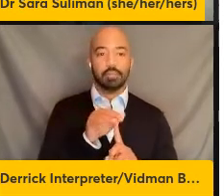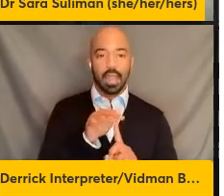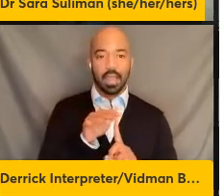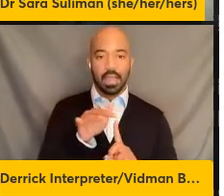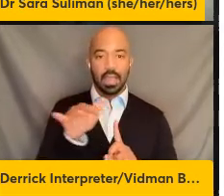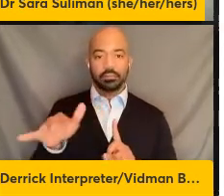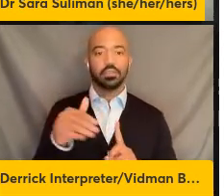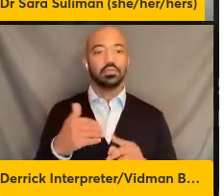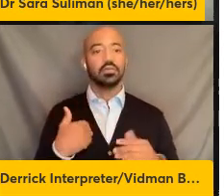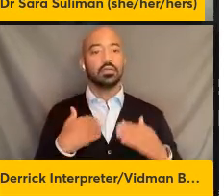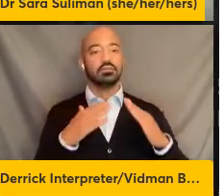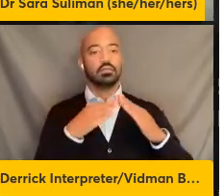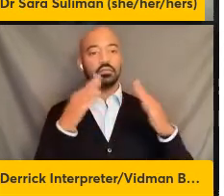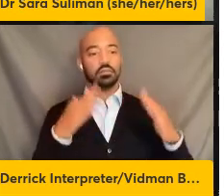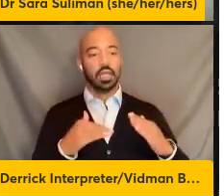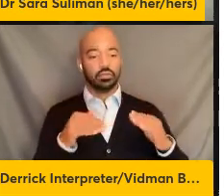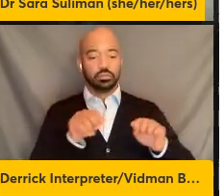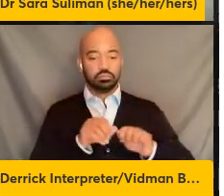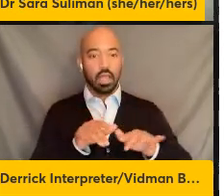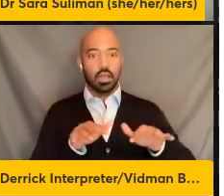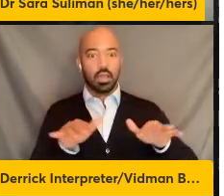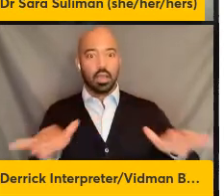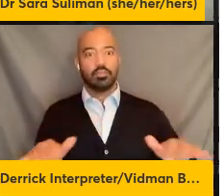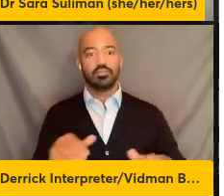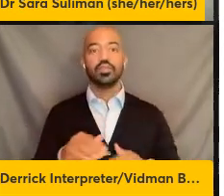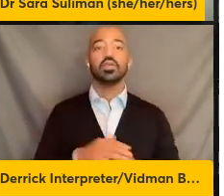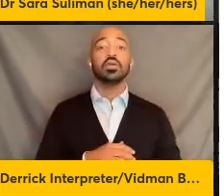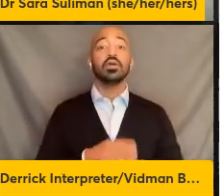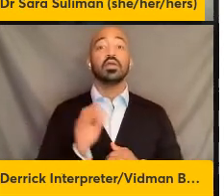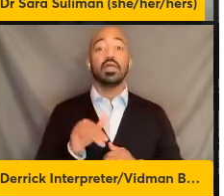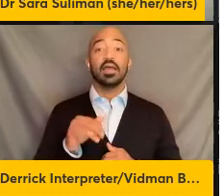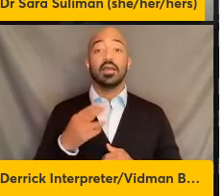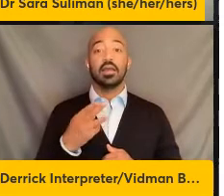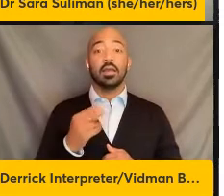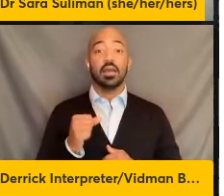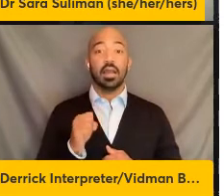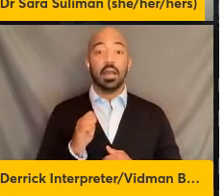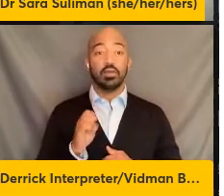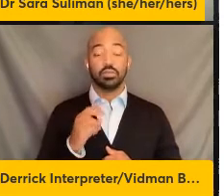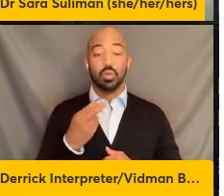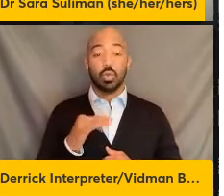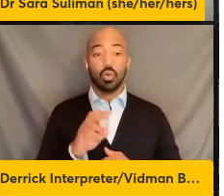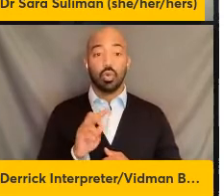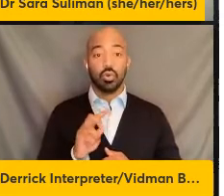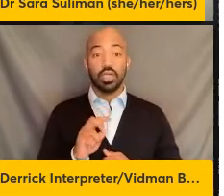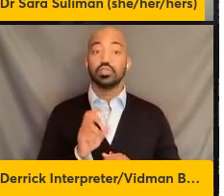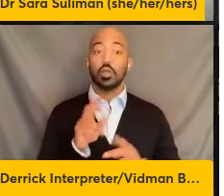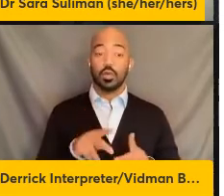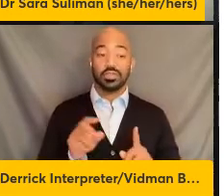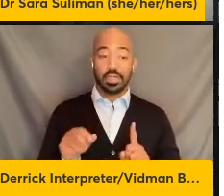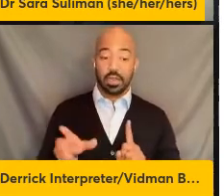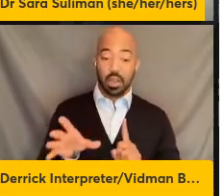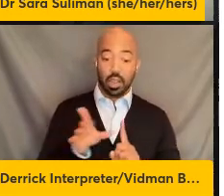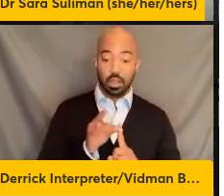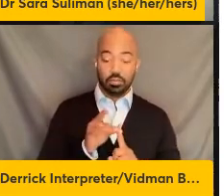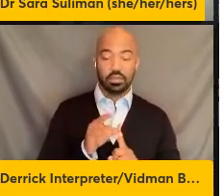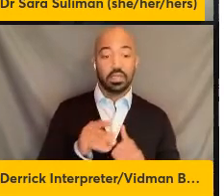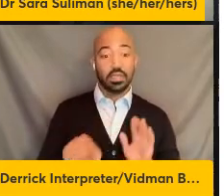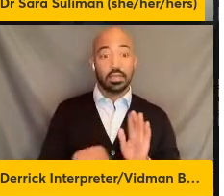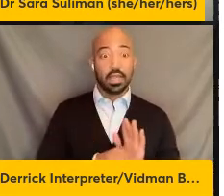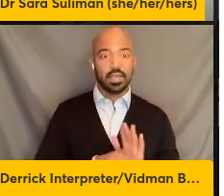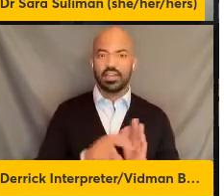contacts. And the household conducts that our tuberculin skin test negative so they don't have evidence of exposure to MTB by